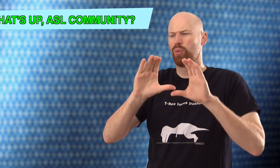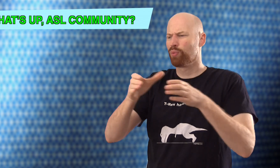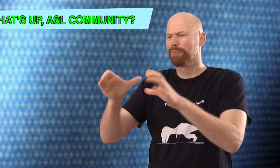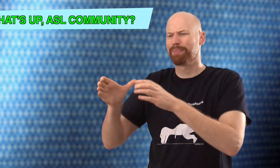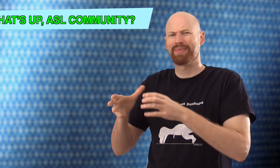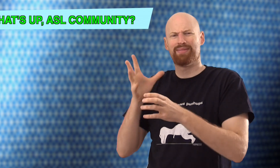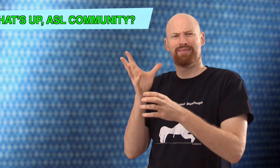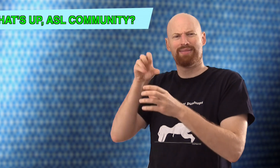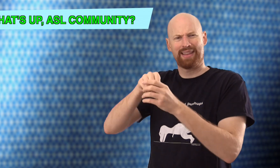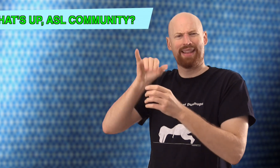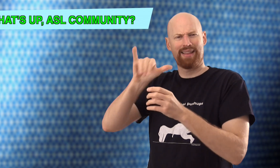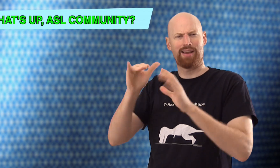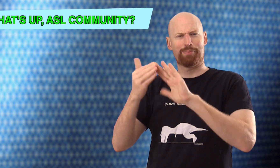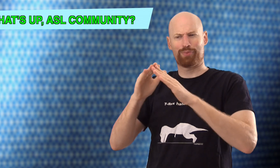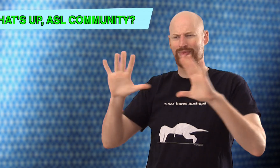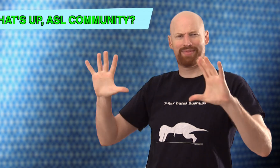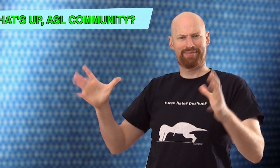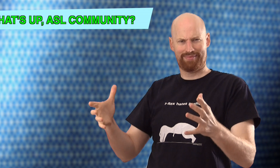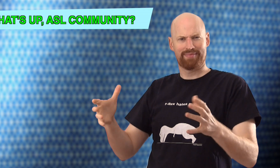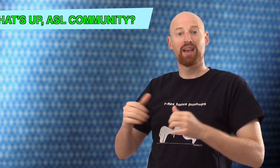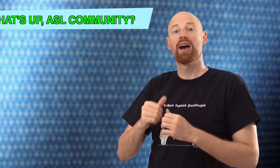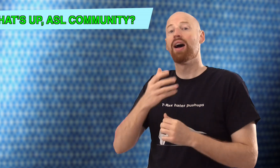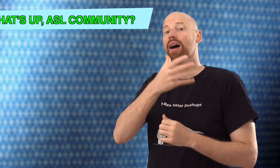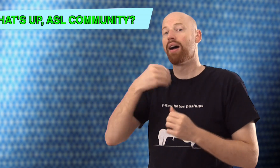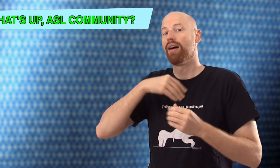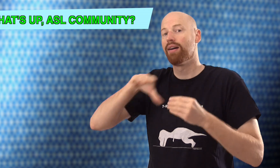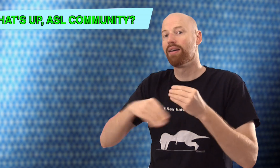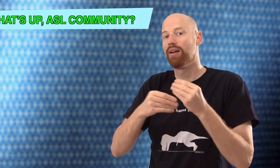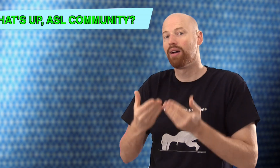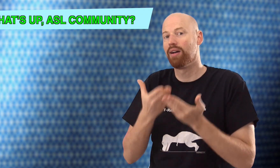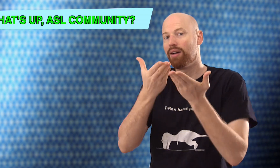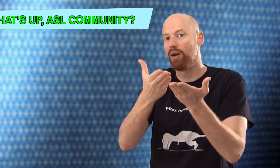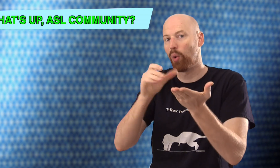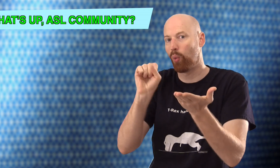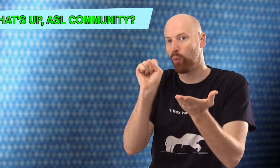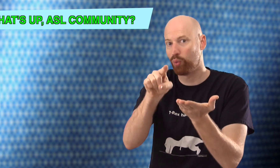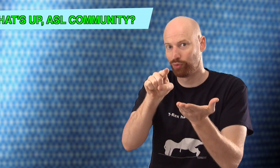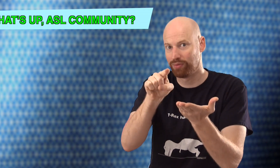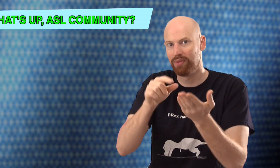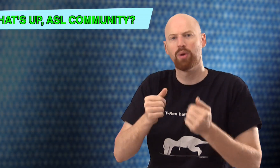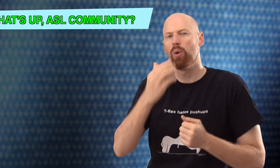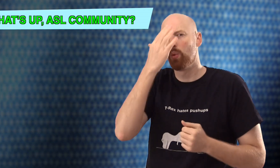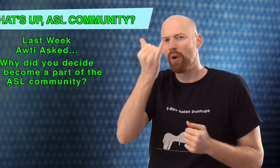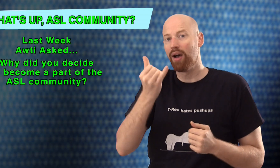the "ASL Community" means, of what groups it's comprised, and asked you, "Why did you decide to